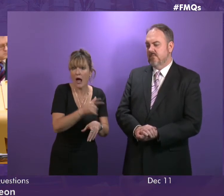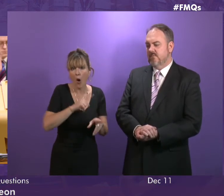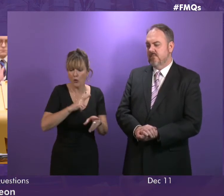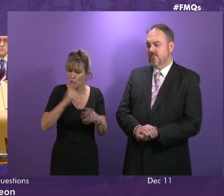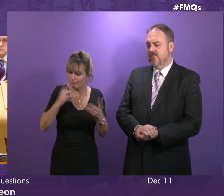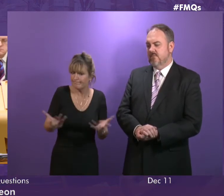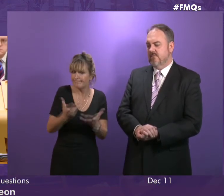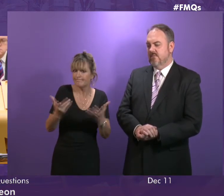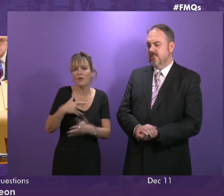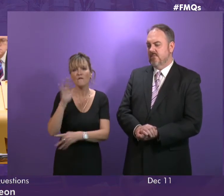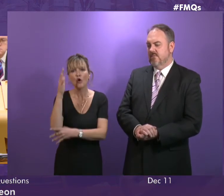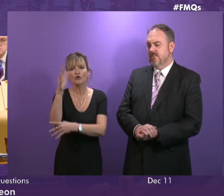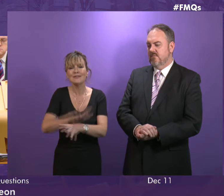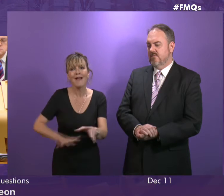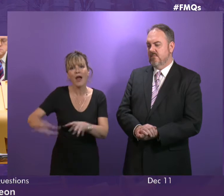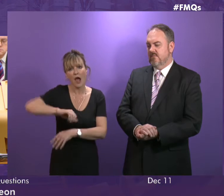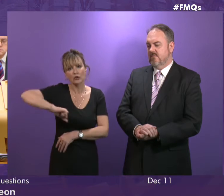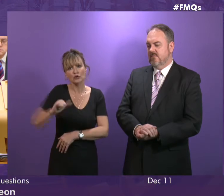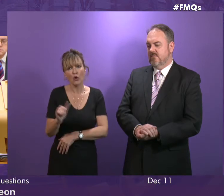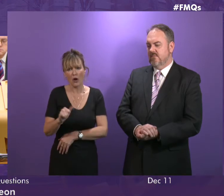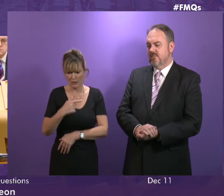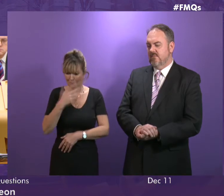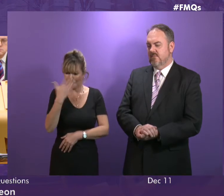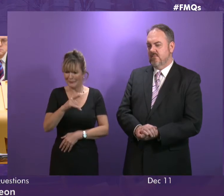Forestry and Land Scotland takes, which was highlighted on “Countryfile” this week.